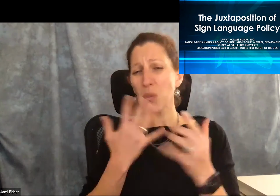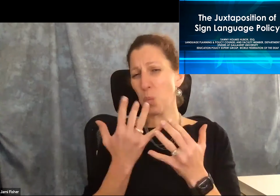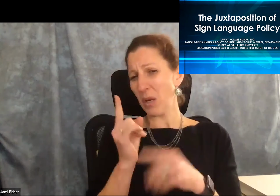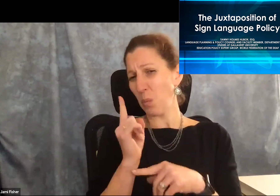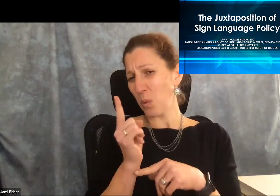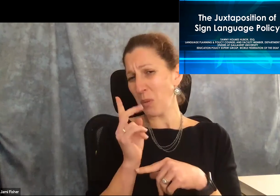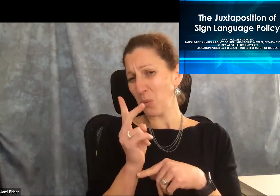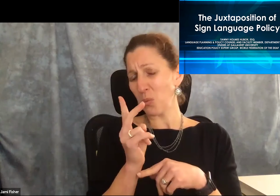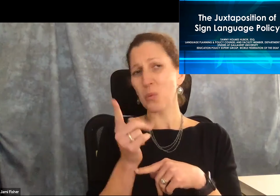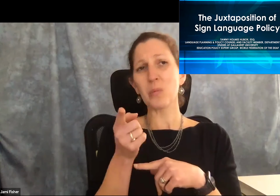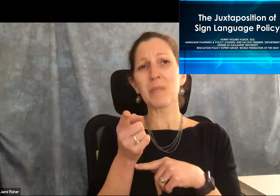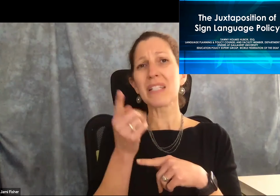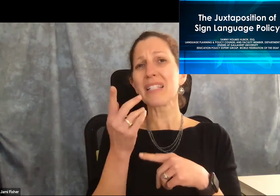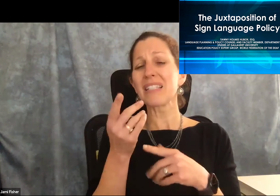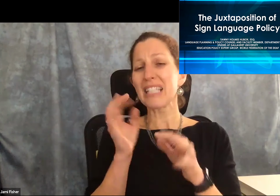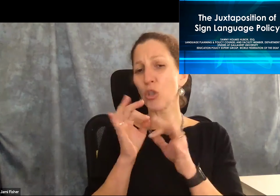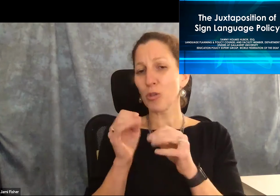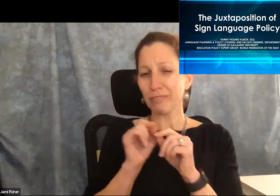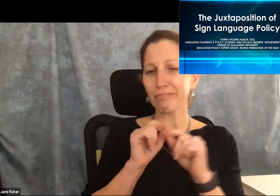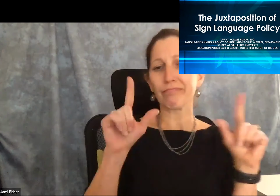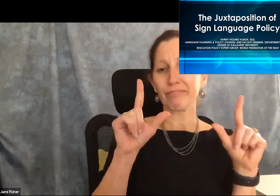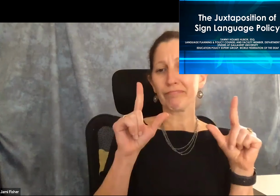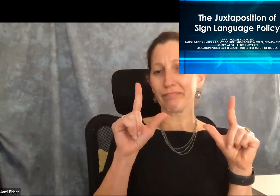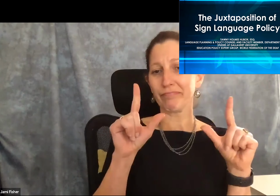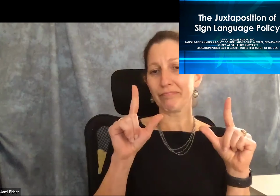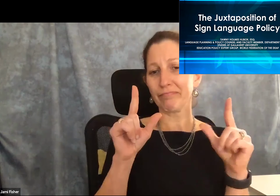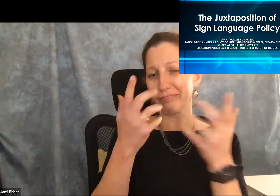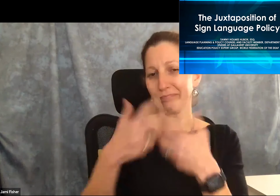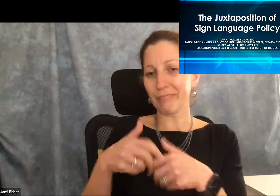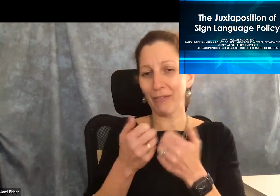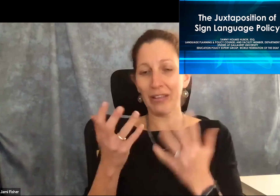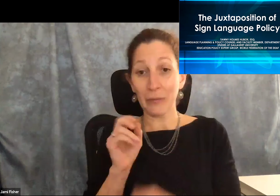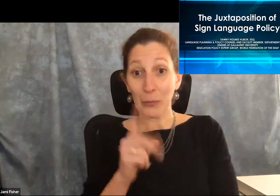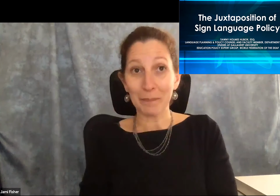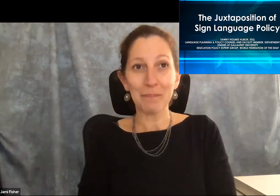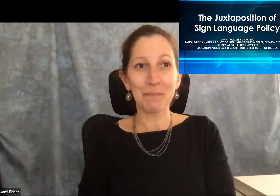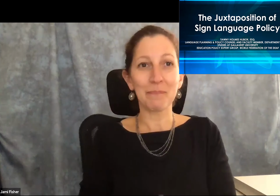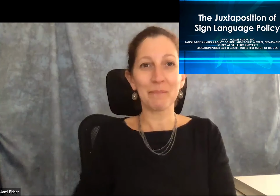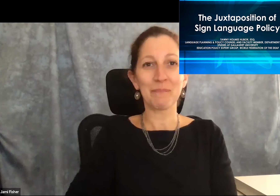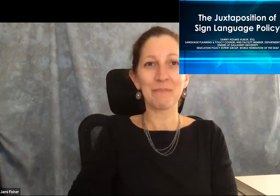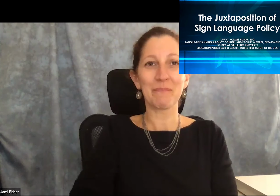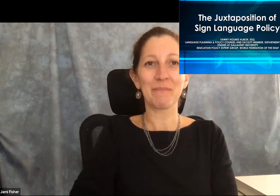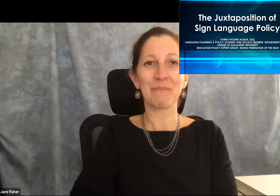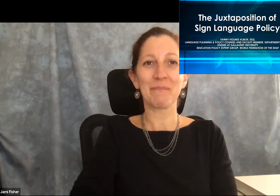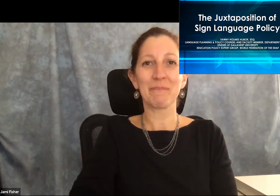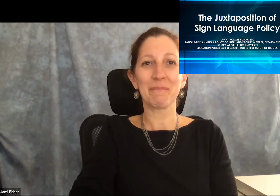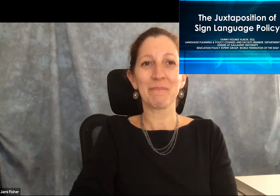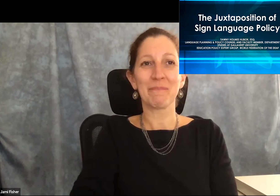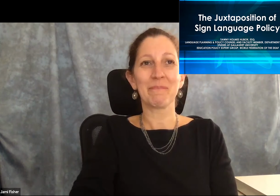If you're planning to use spoken English please wait a moment or two, so we can bring this sign language interpreters up on the screen and communication will be facilitated that way.